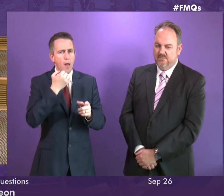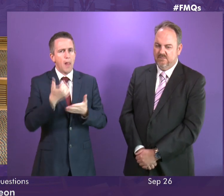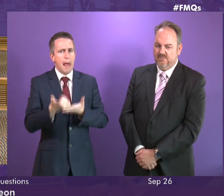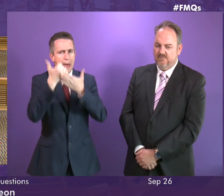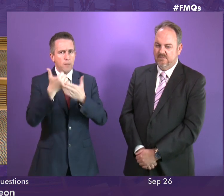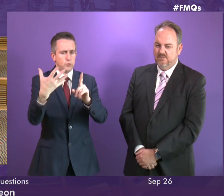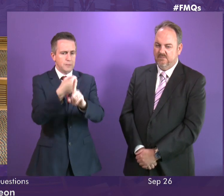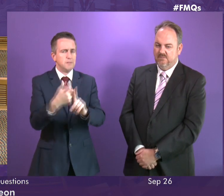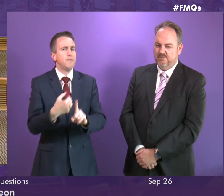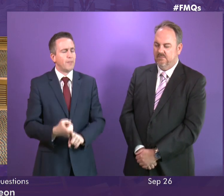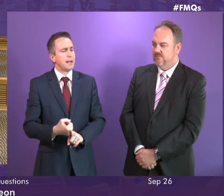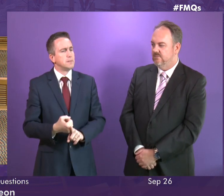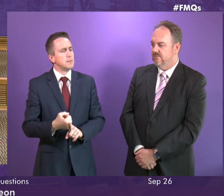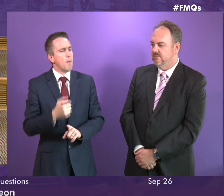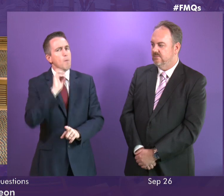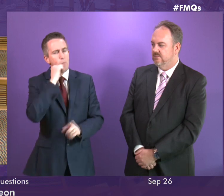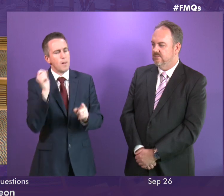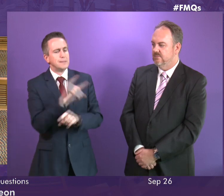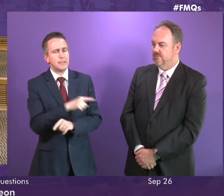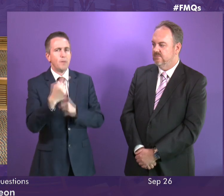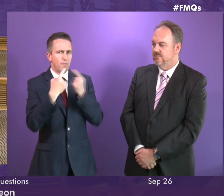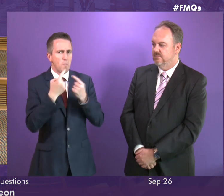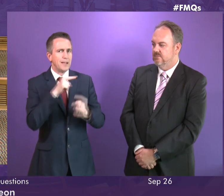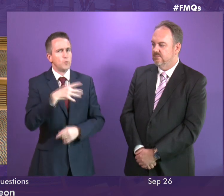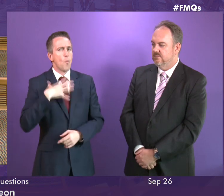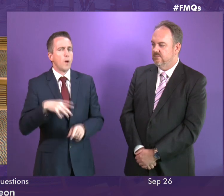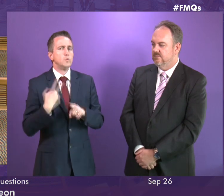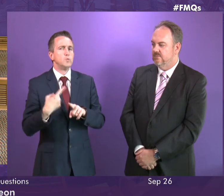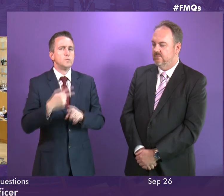continue to take the required action. I will make sure that Christine Grahame gets the further detail that she is looking for as quickly as possible.